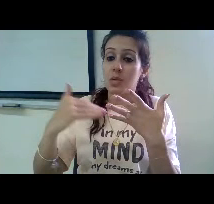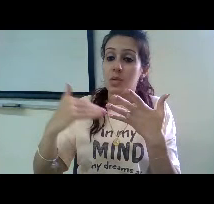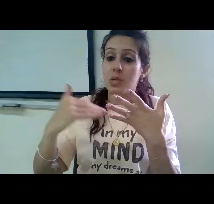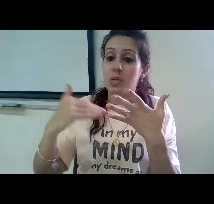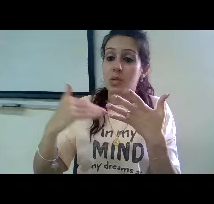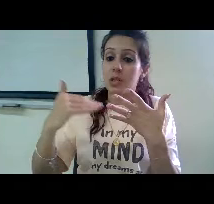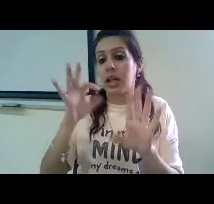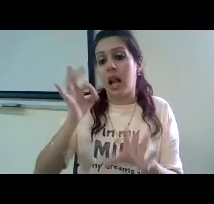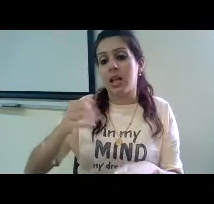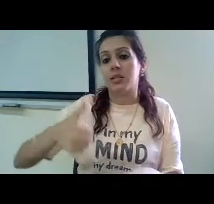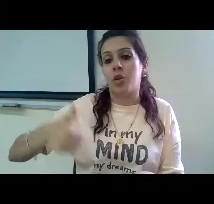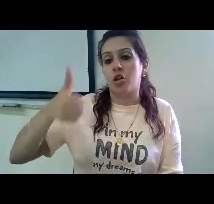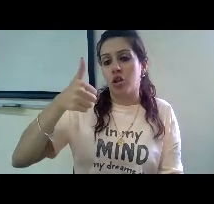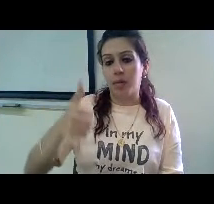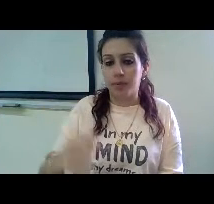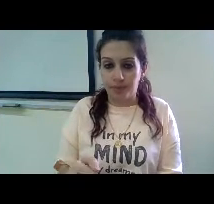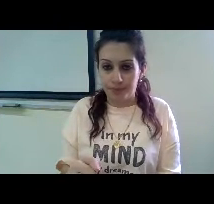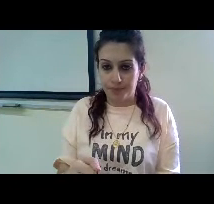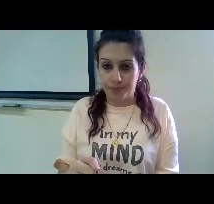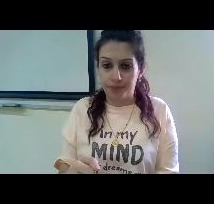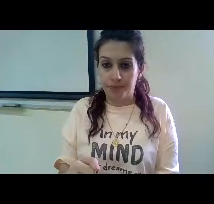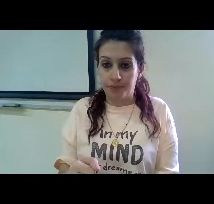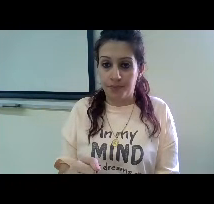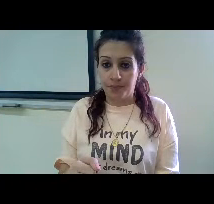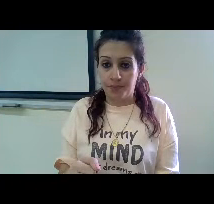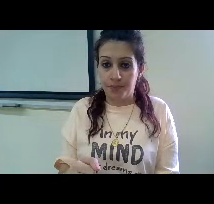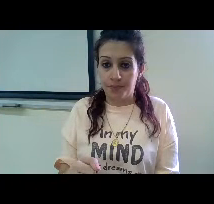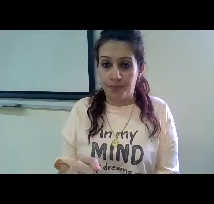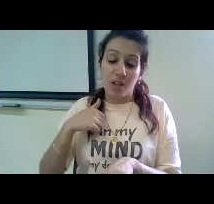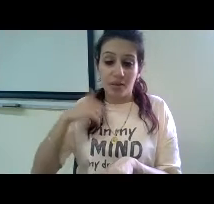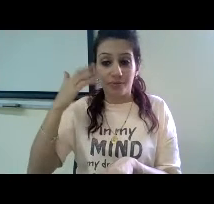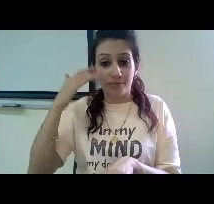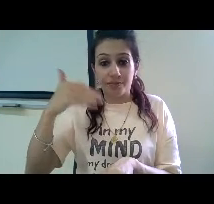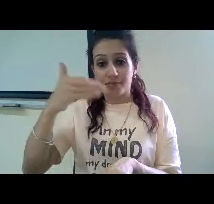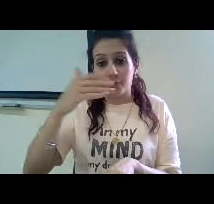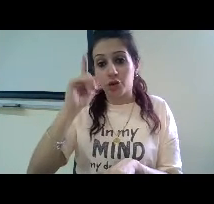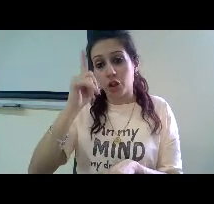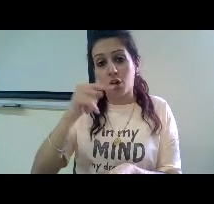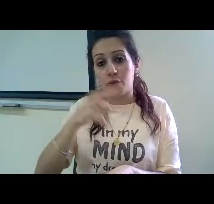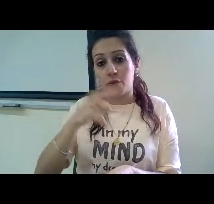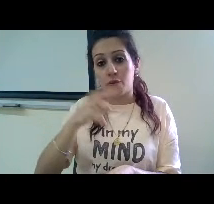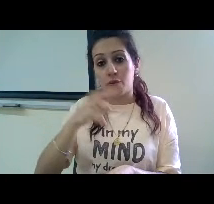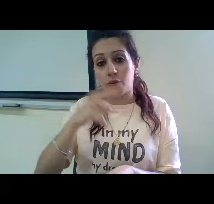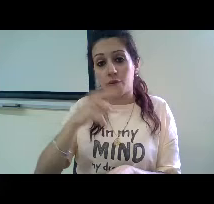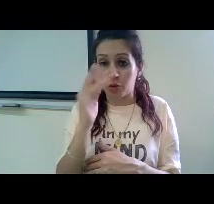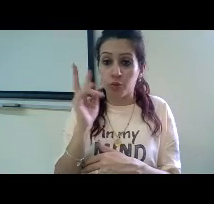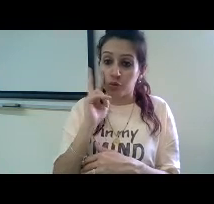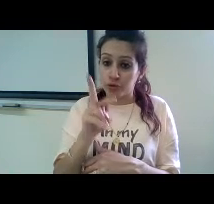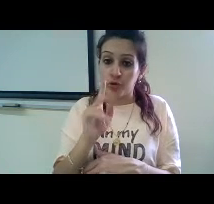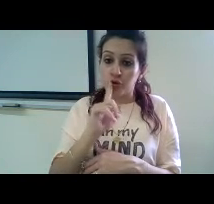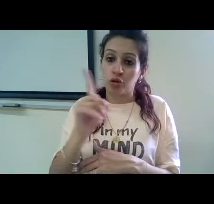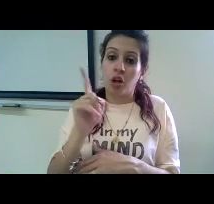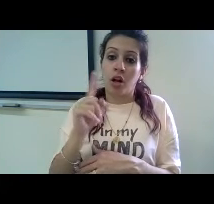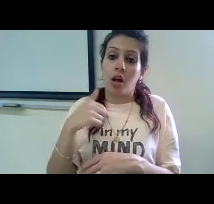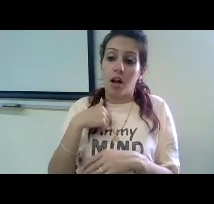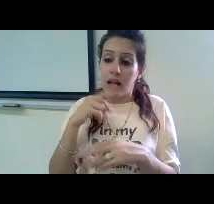Again, I look forward to the next presentations. Hopefully, I did not take too long, I look forward for a fruitful webinar for all,